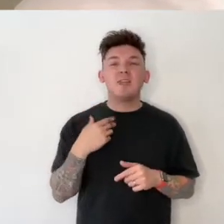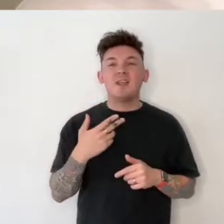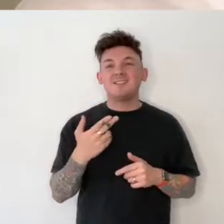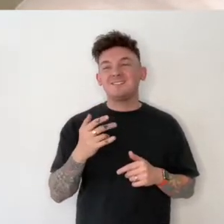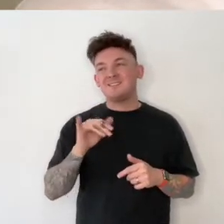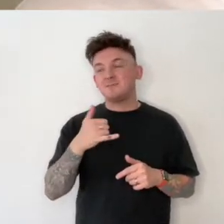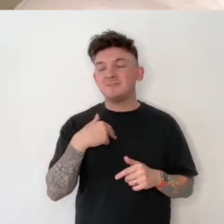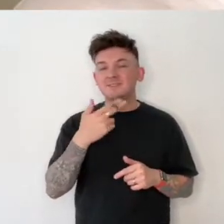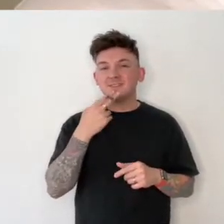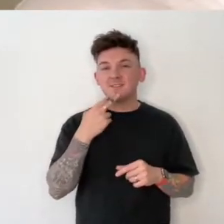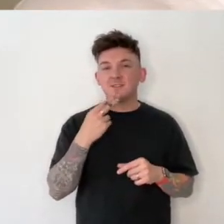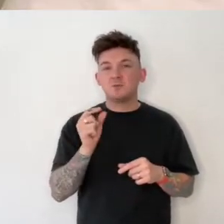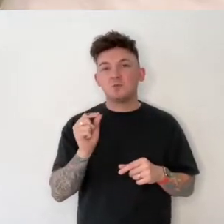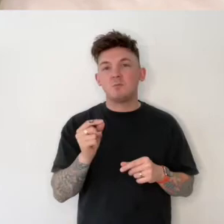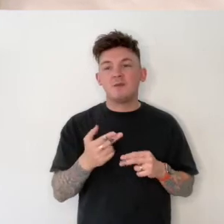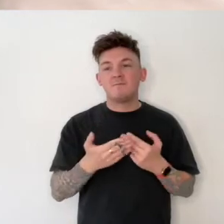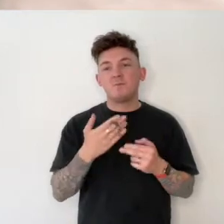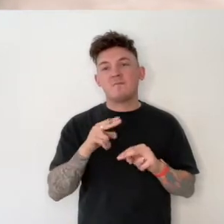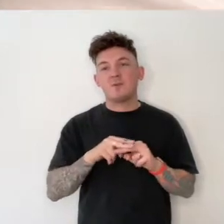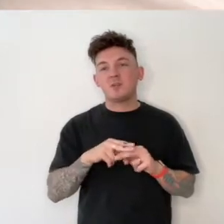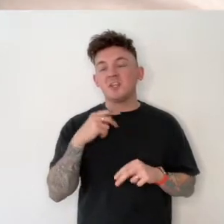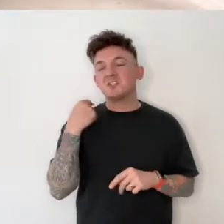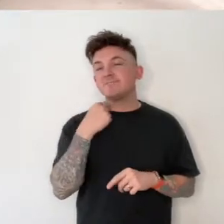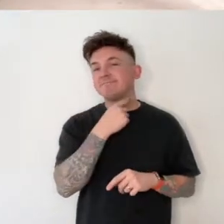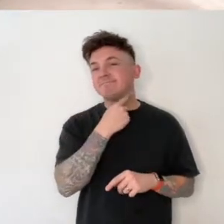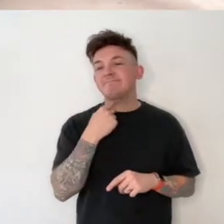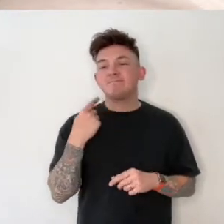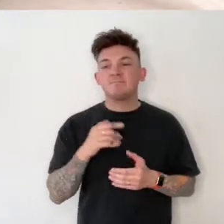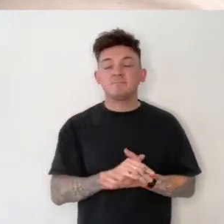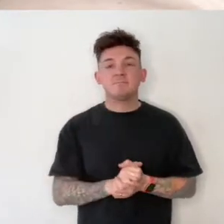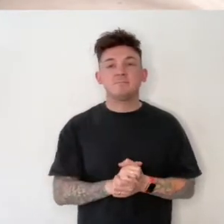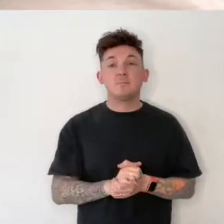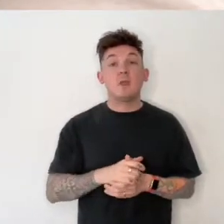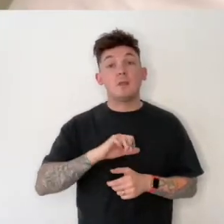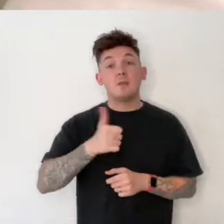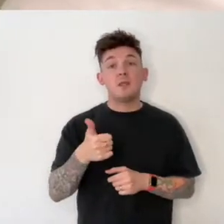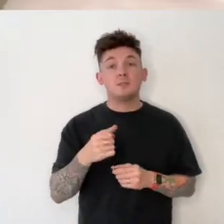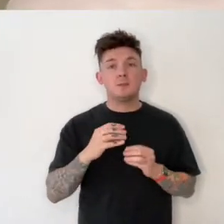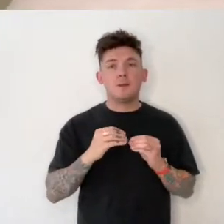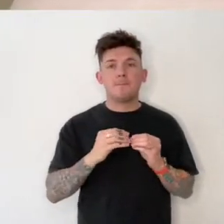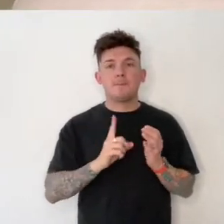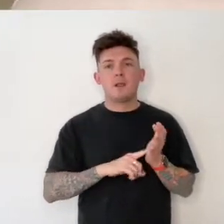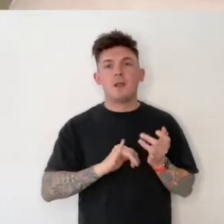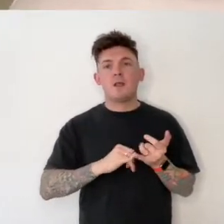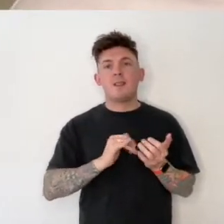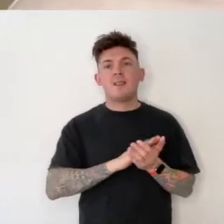of foundation on there. what's next? is going to be a blusher. it's called mocha so it's